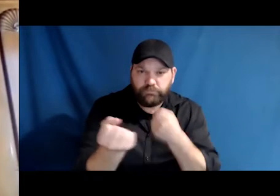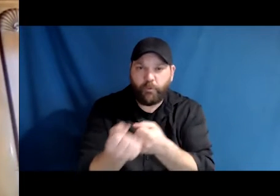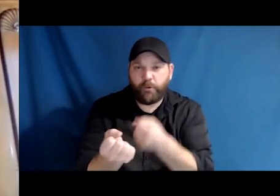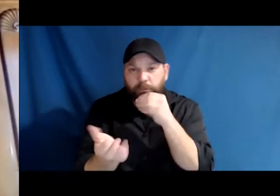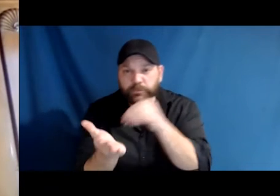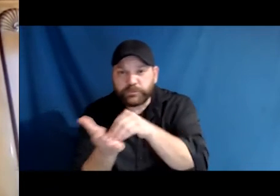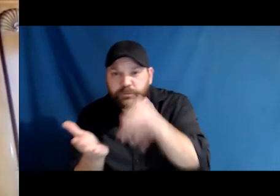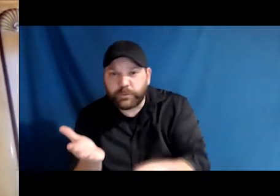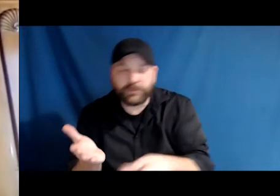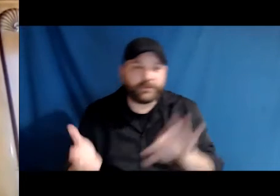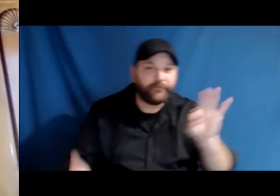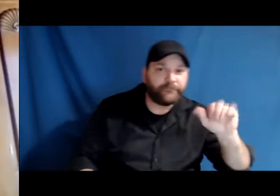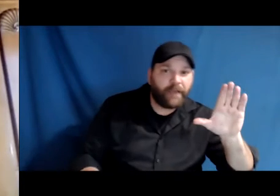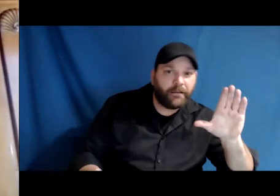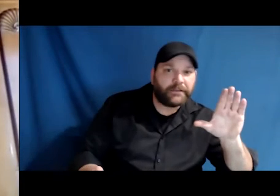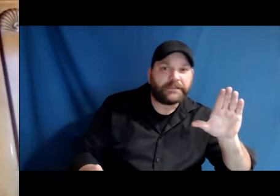and commitment to carrying out the university's mission.